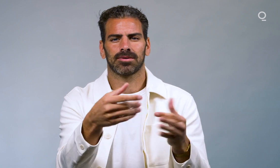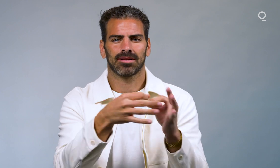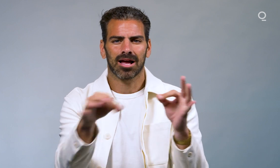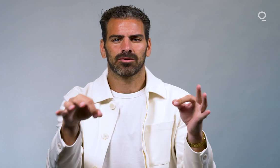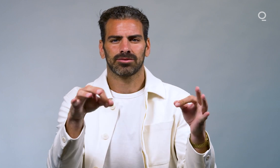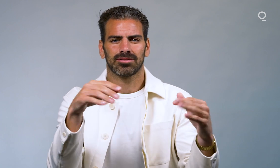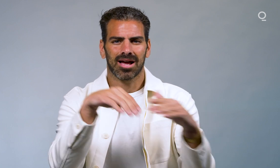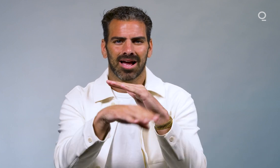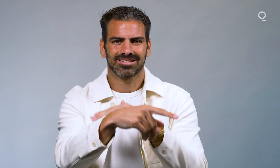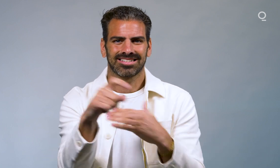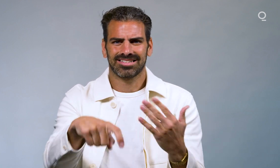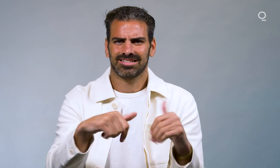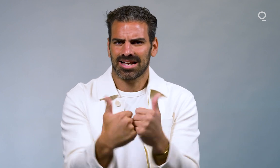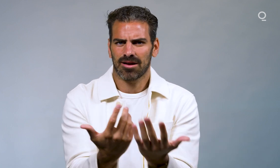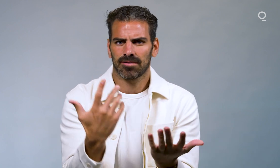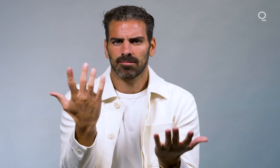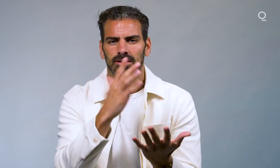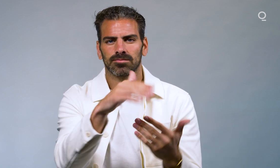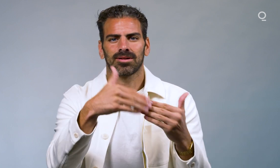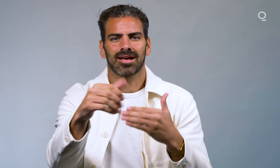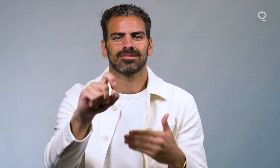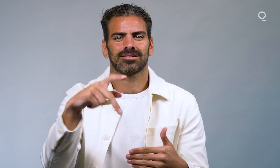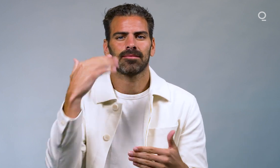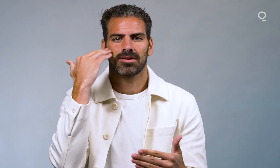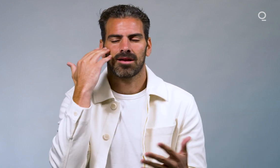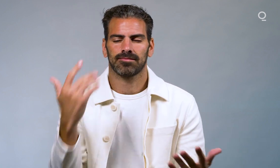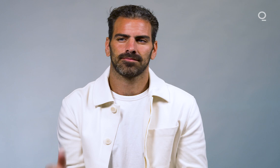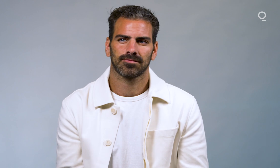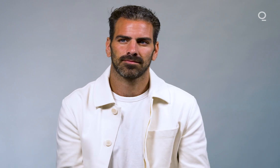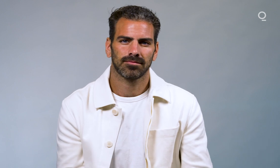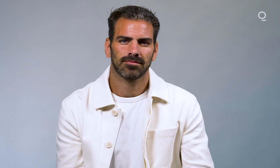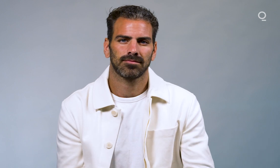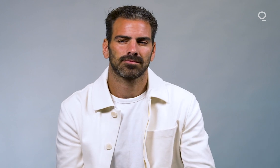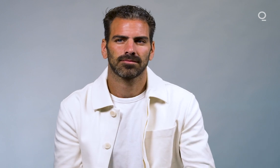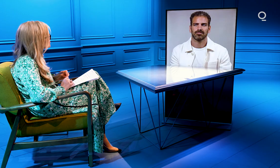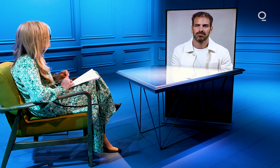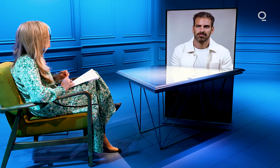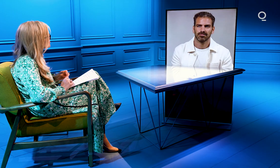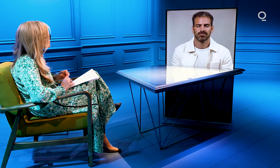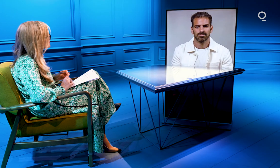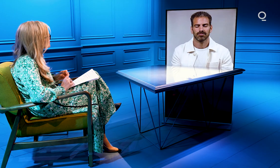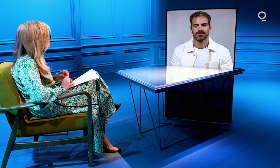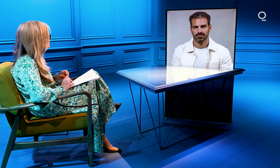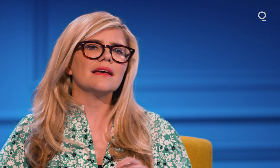"You have this child who's now have who's now had a hearing aid or a cochlear implant in, what sort of resources are you gonna provide them for the long term?